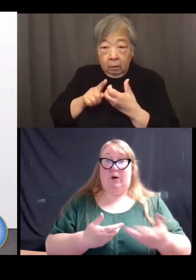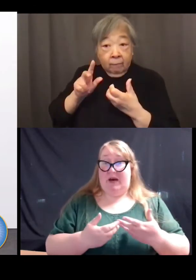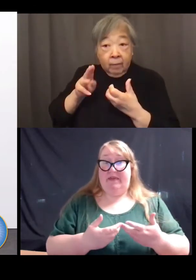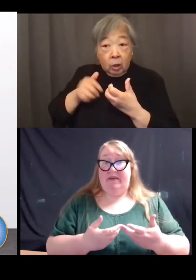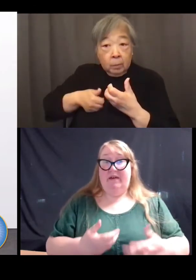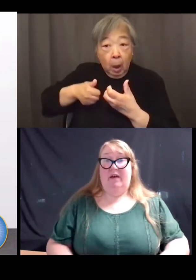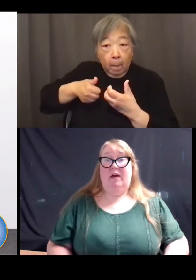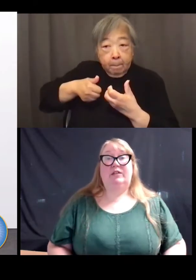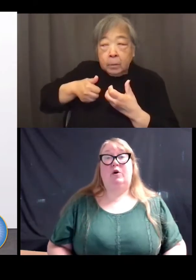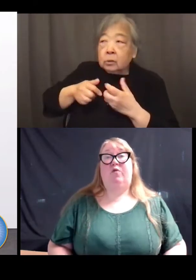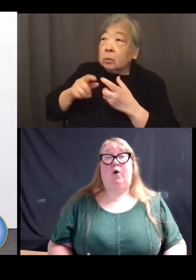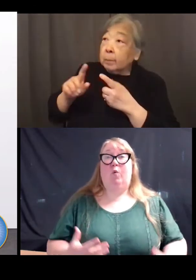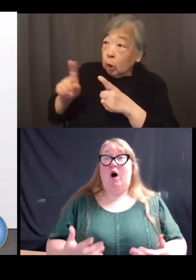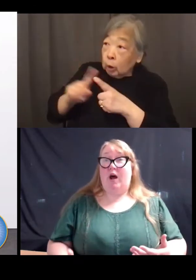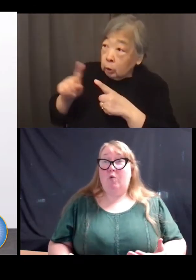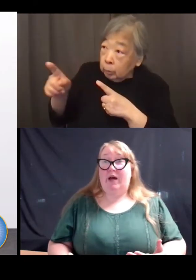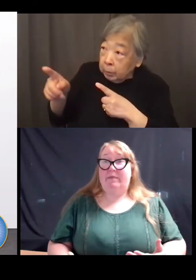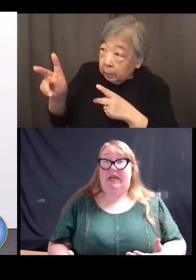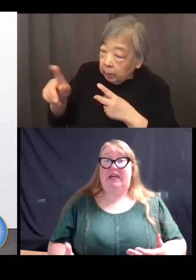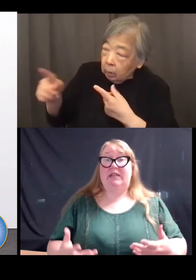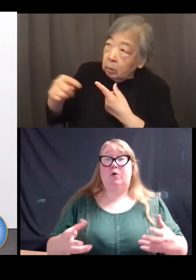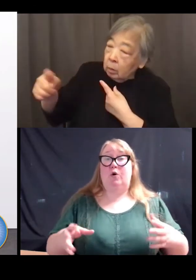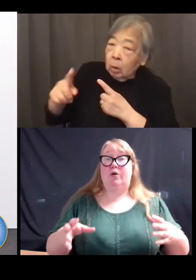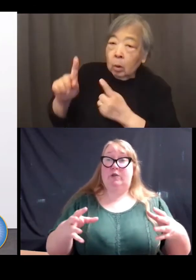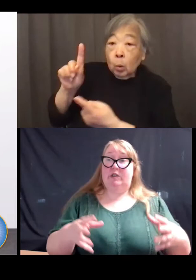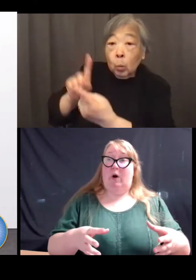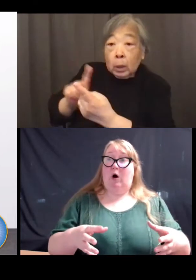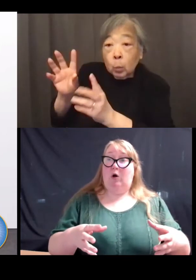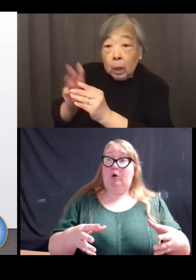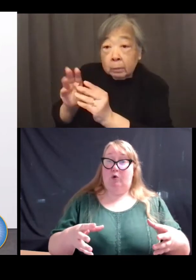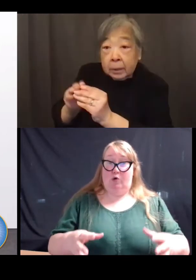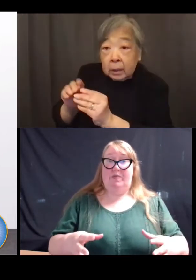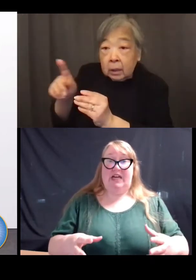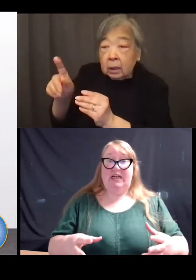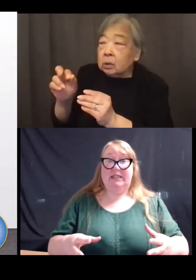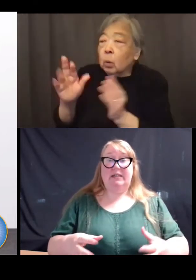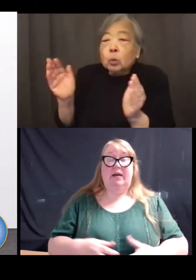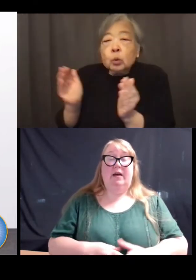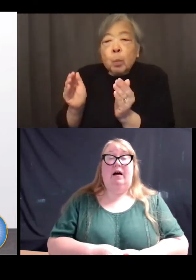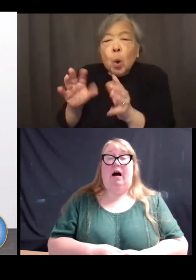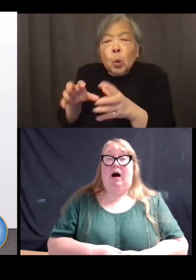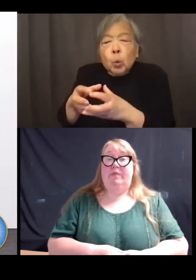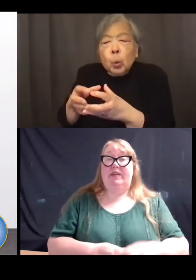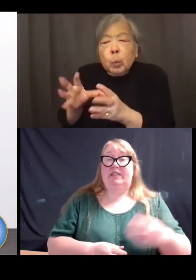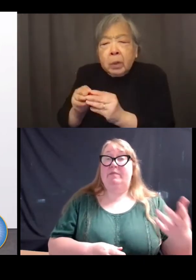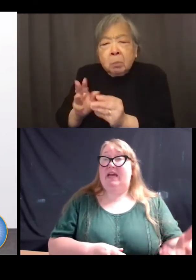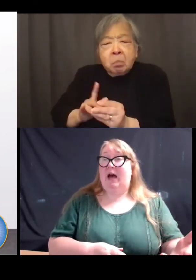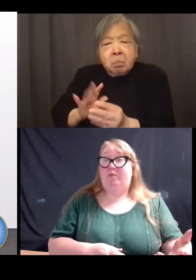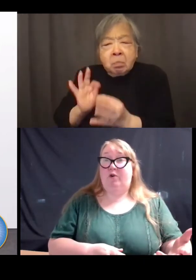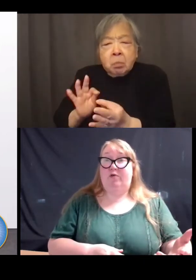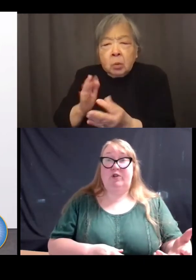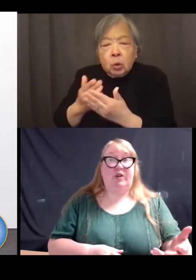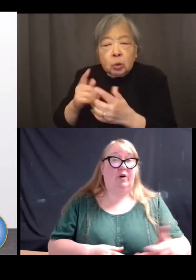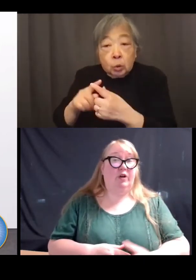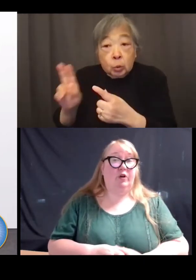with one-on-one meetings or the small group meetings this can be helpful for someone who